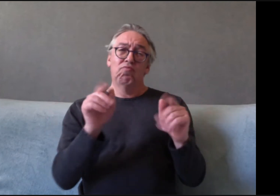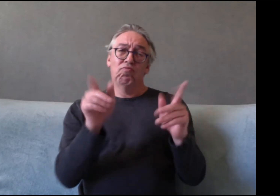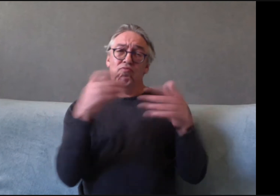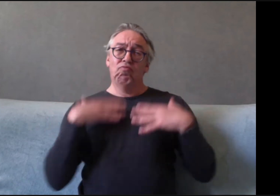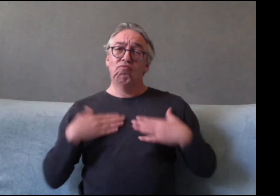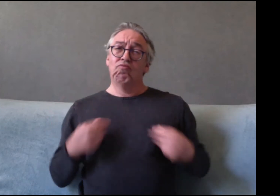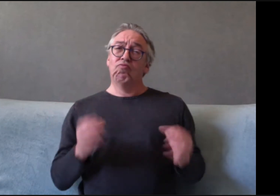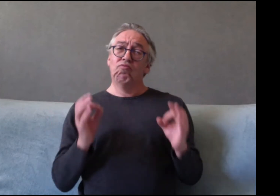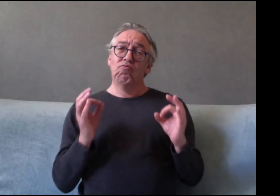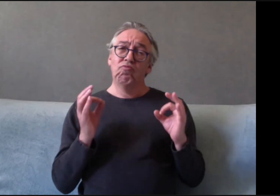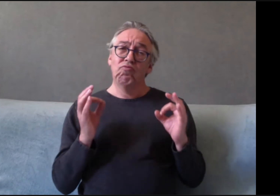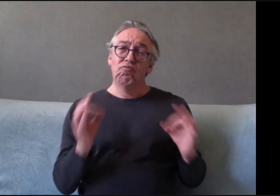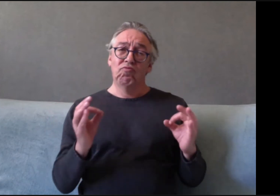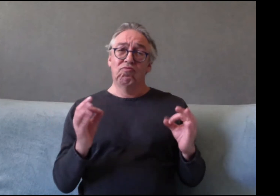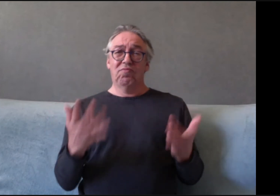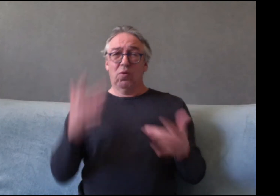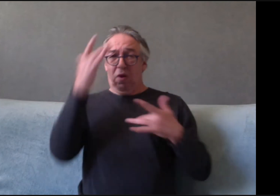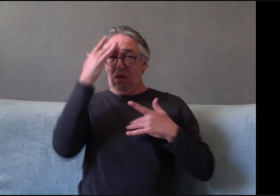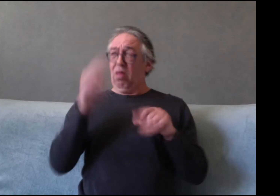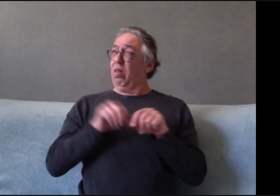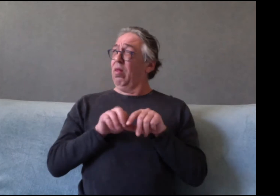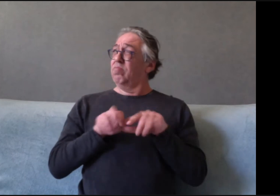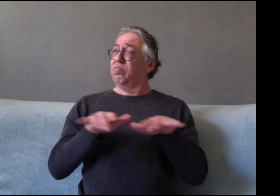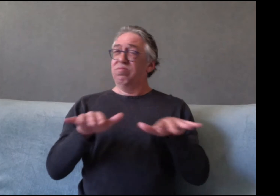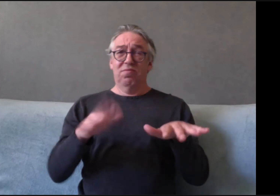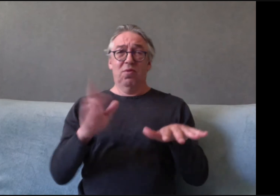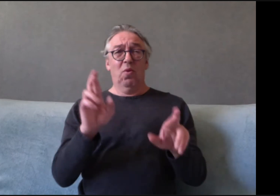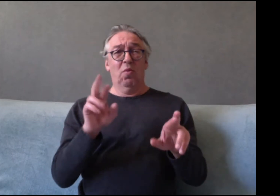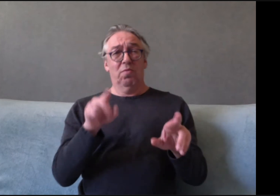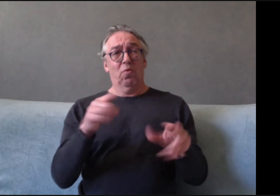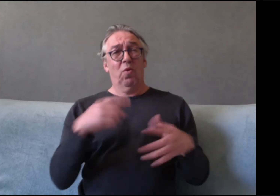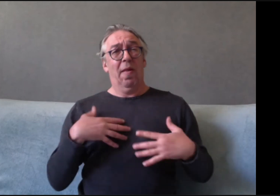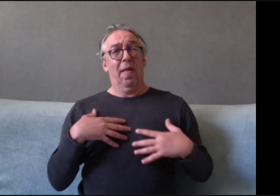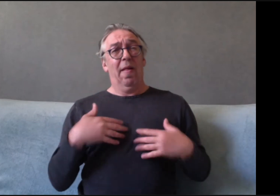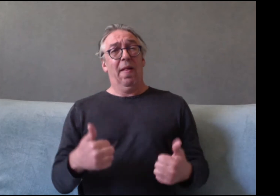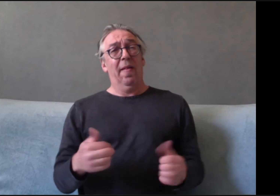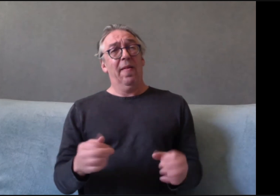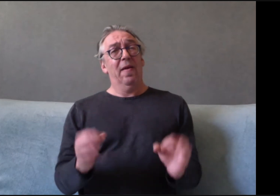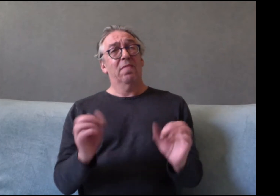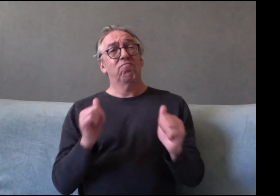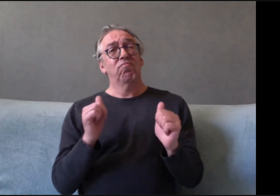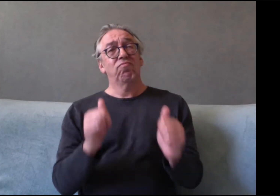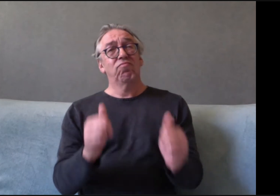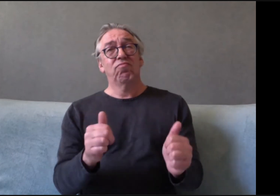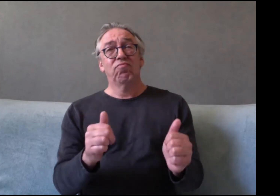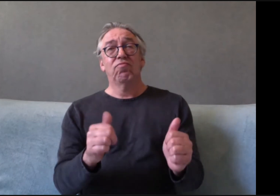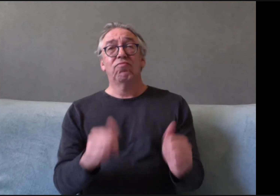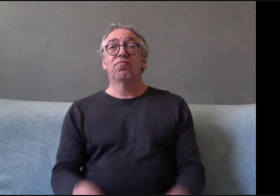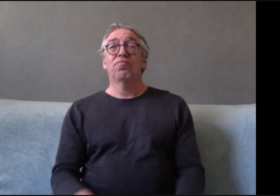My intervention is written so you can find on EDF website.